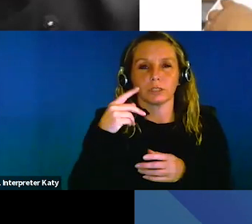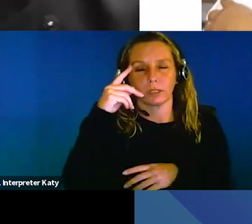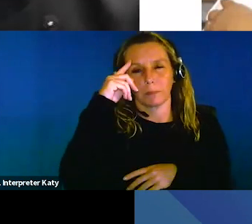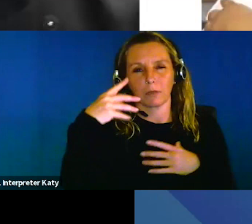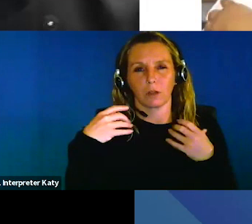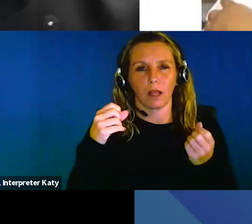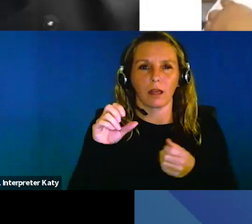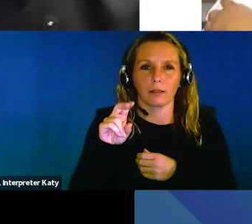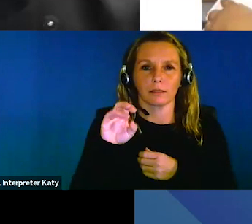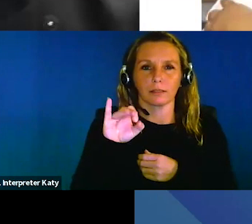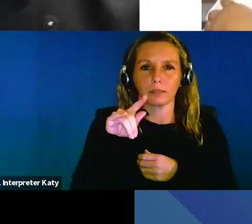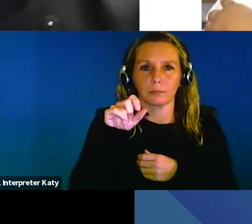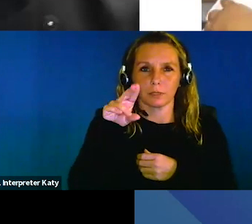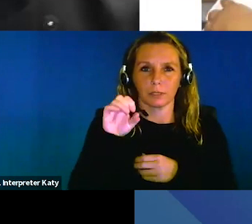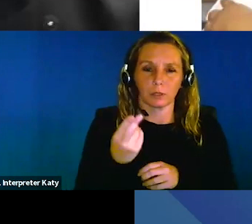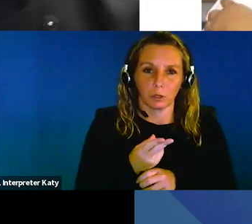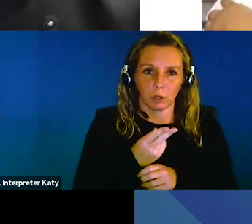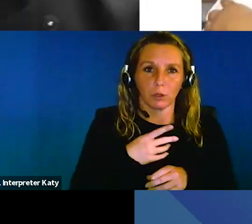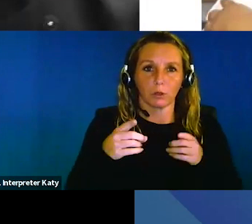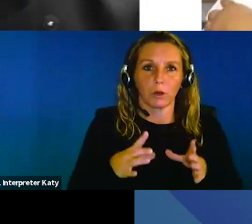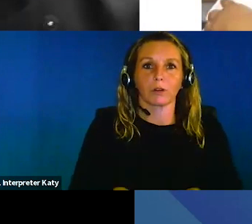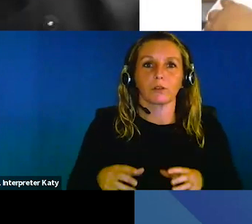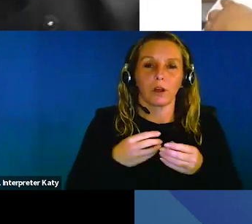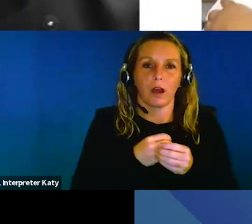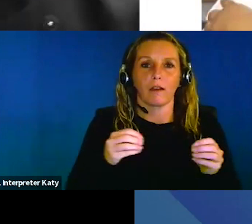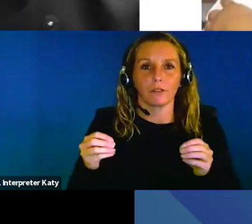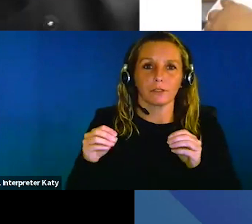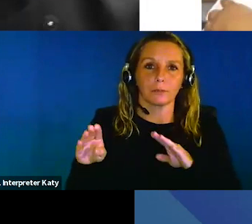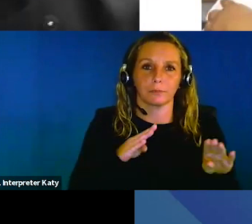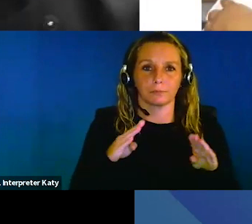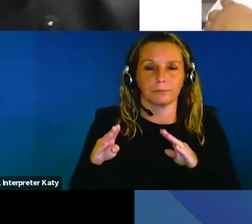She is the Director of the Office of Behavioral Health Equity, otherwise known as.